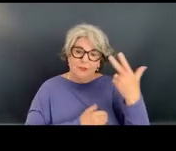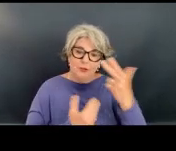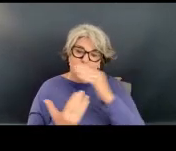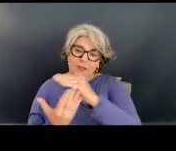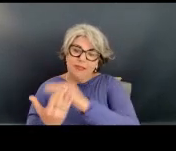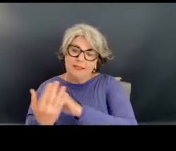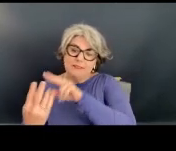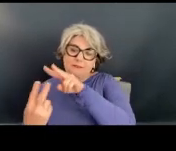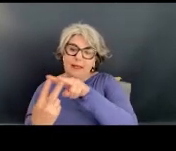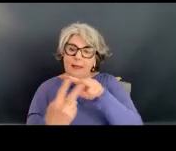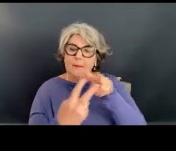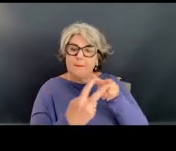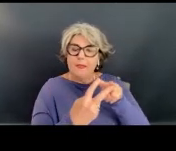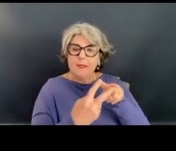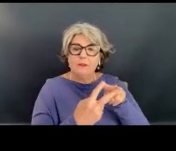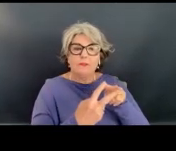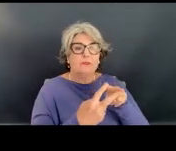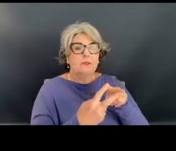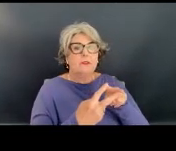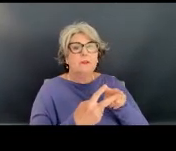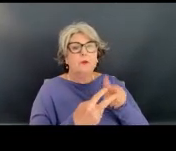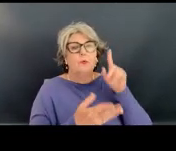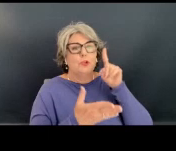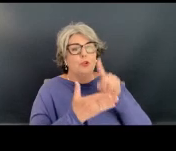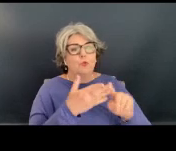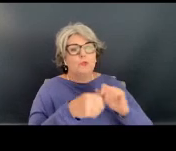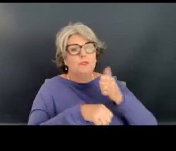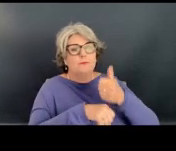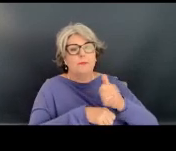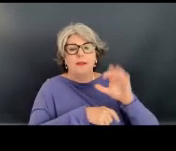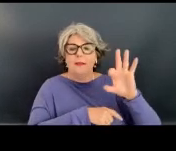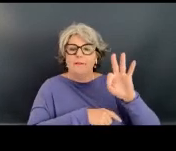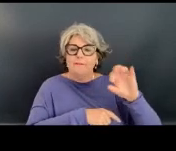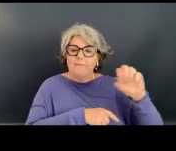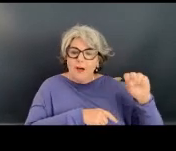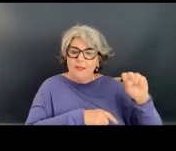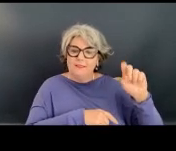We use Foskits so we use research based hands on science activities from kits.